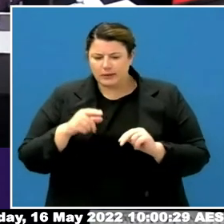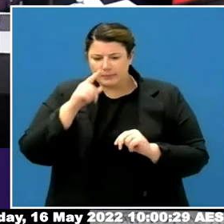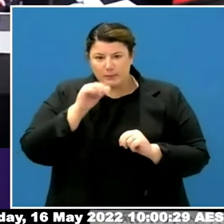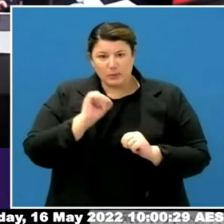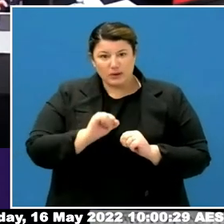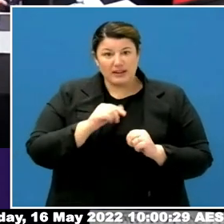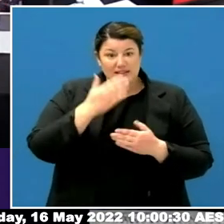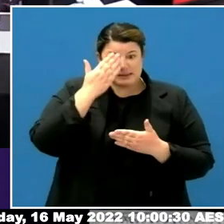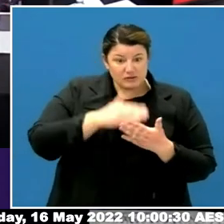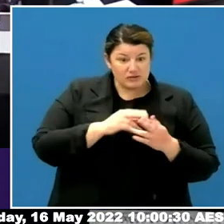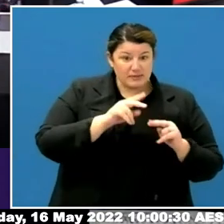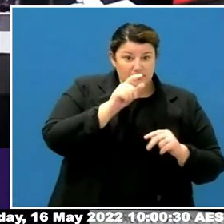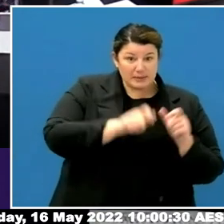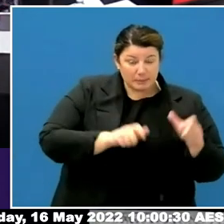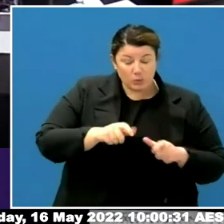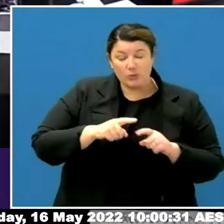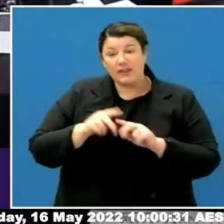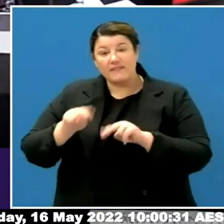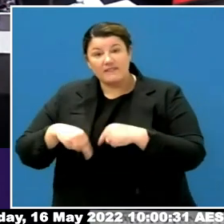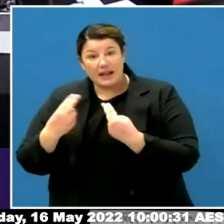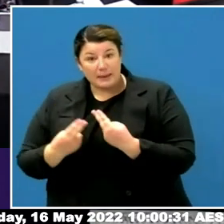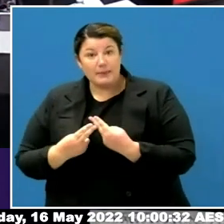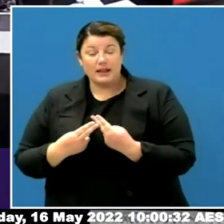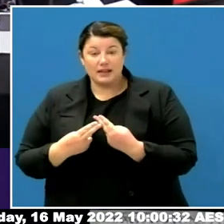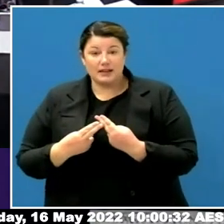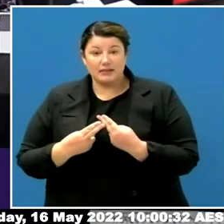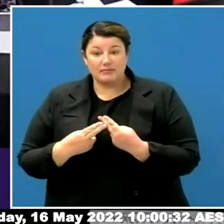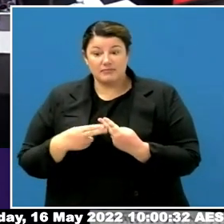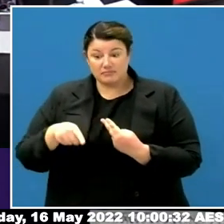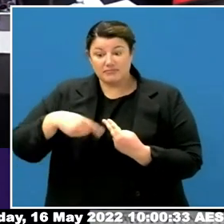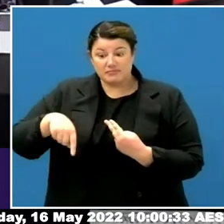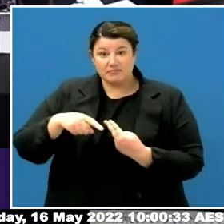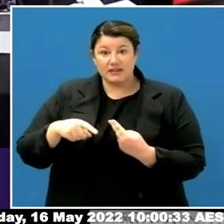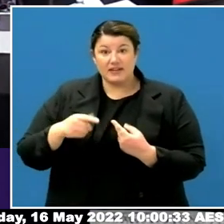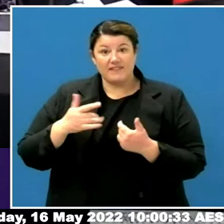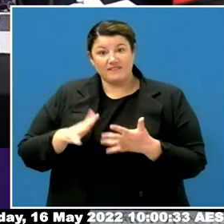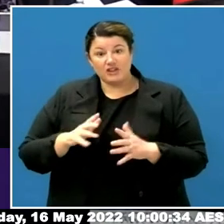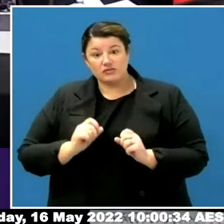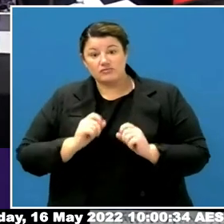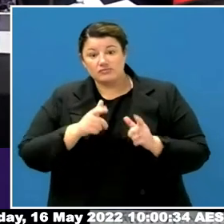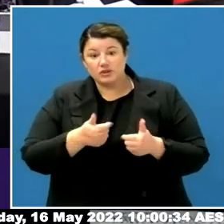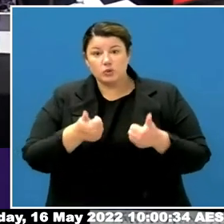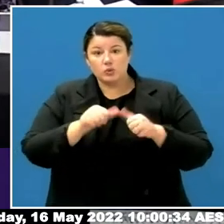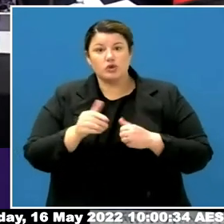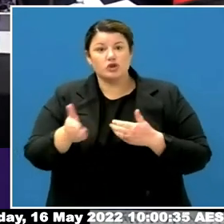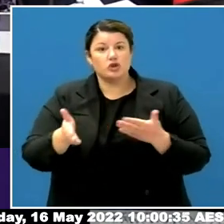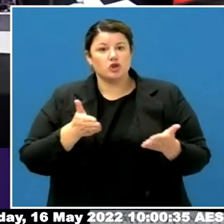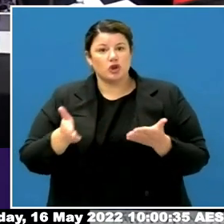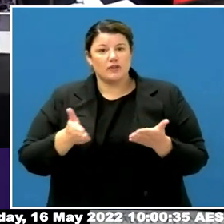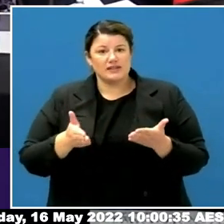their families who live in - who have the services of a service provider, Australian